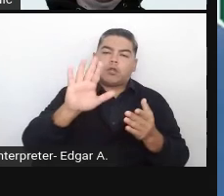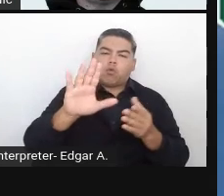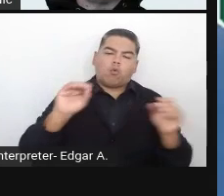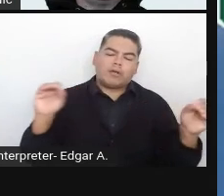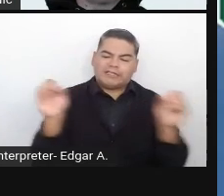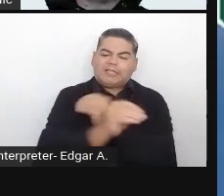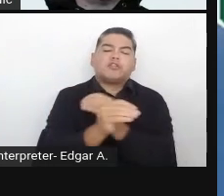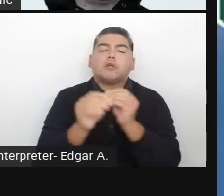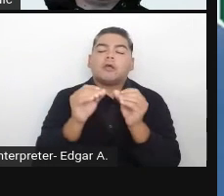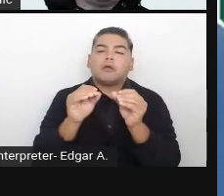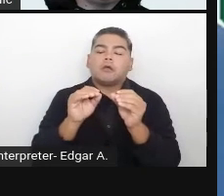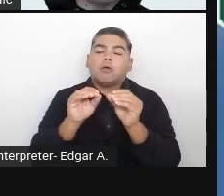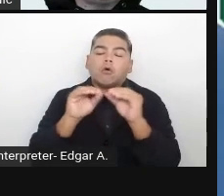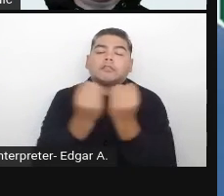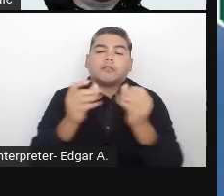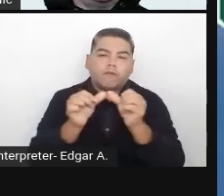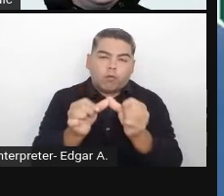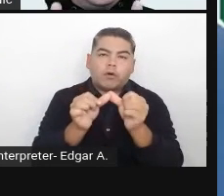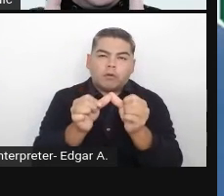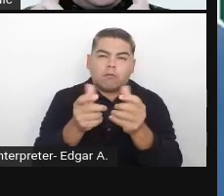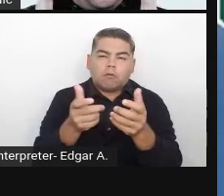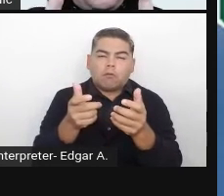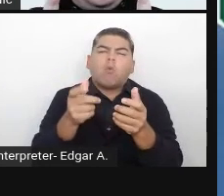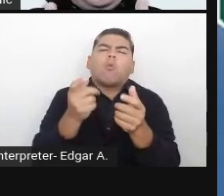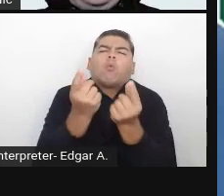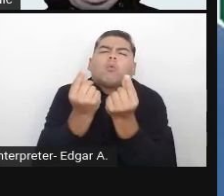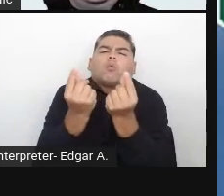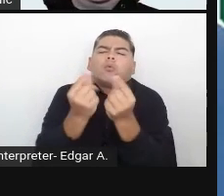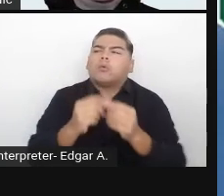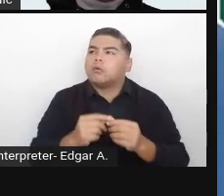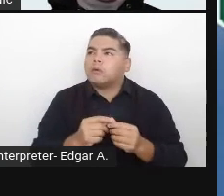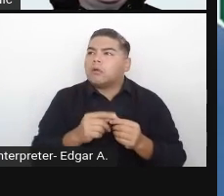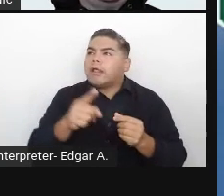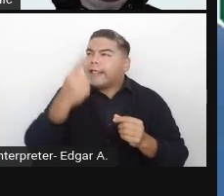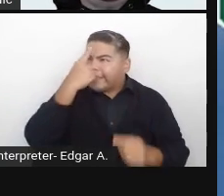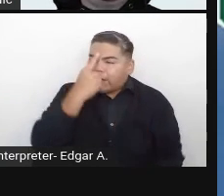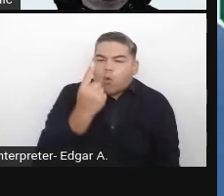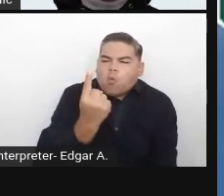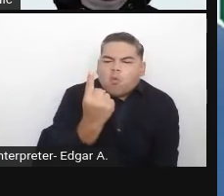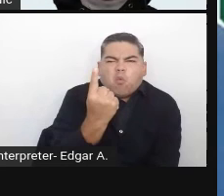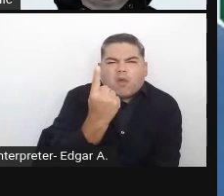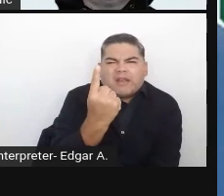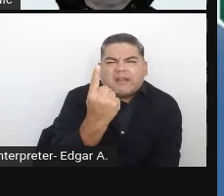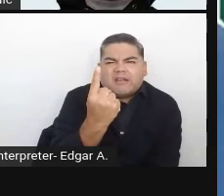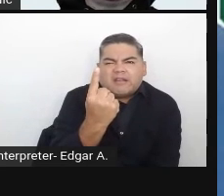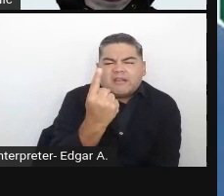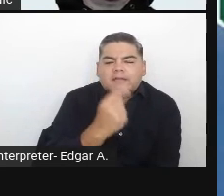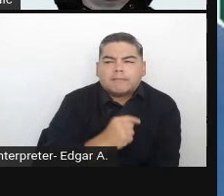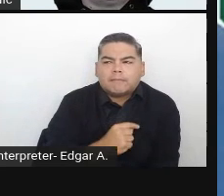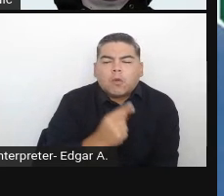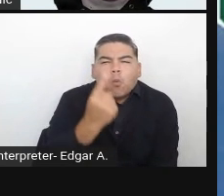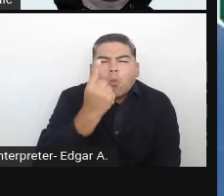What is one thing, just one thing that you're going to do this week to move that needle?